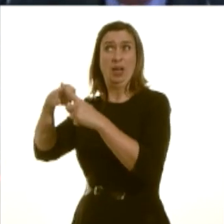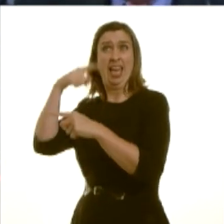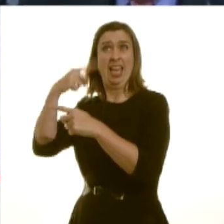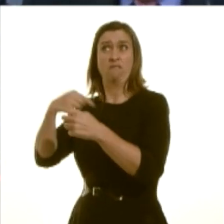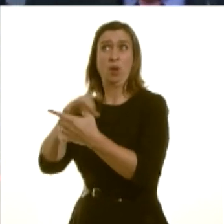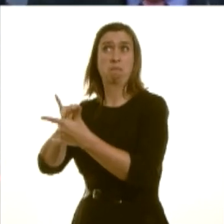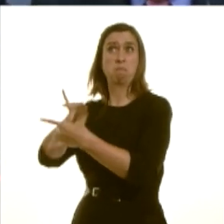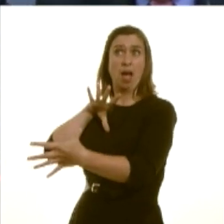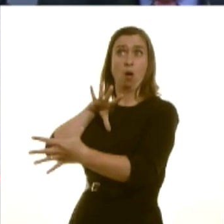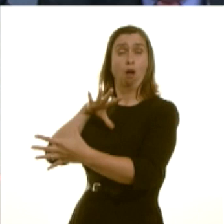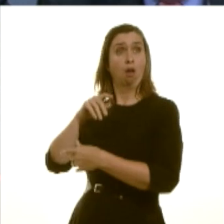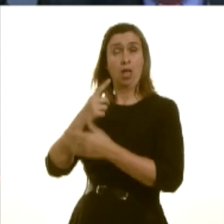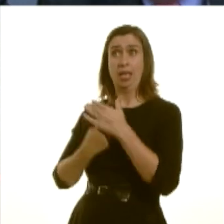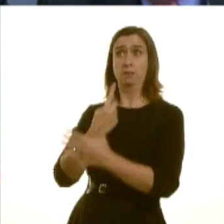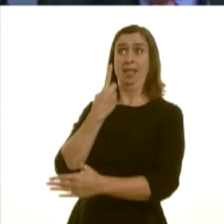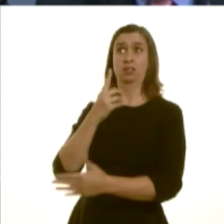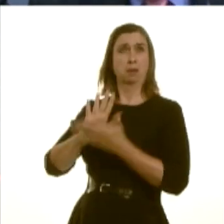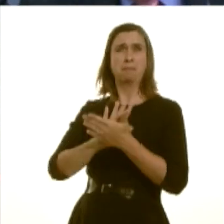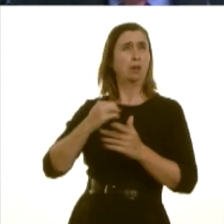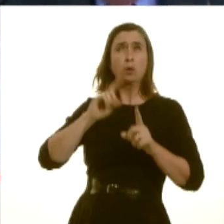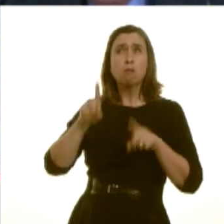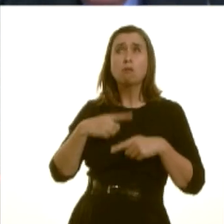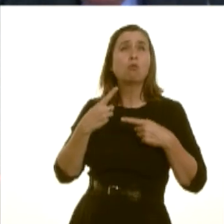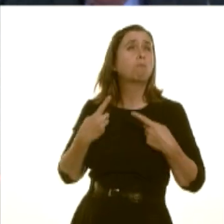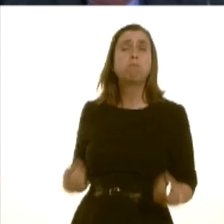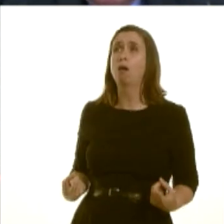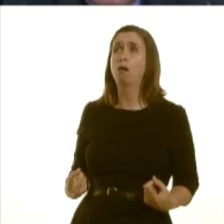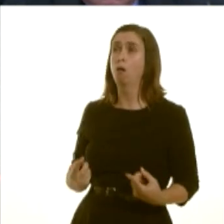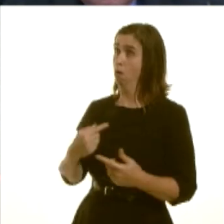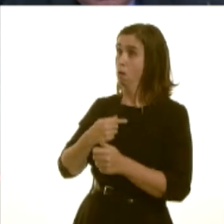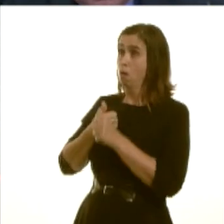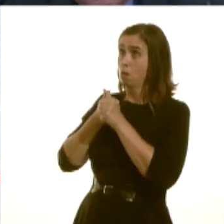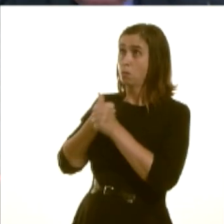Wales could not play its role in supporting the ambitions that all the leaders stood for